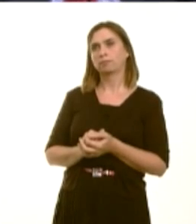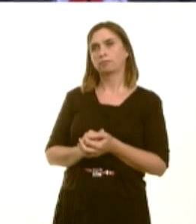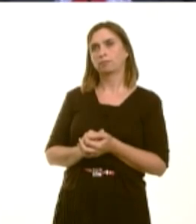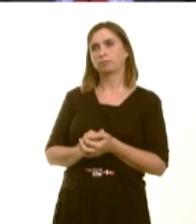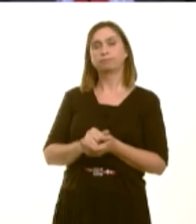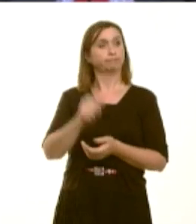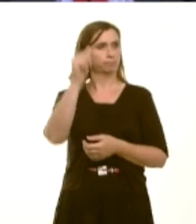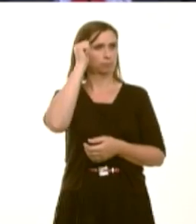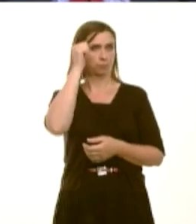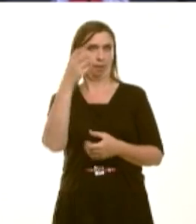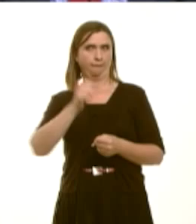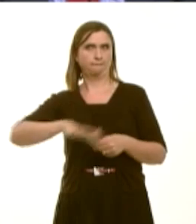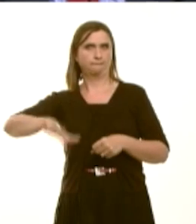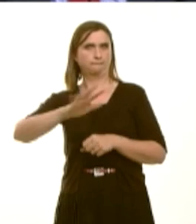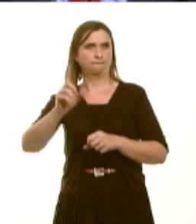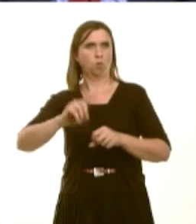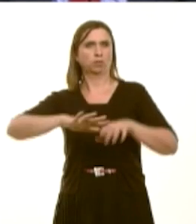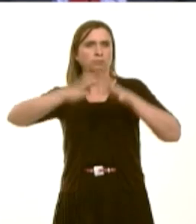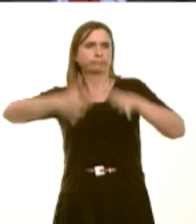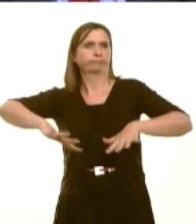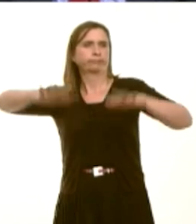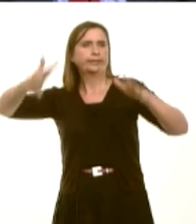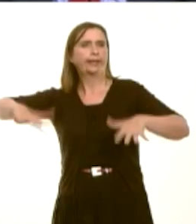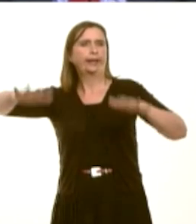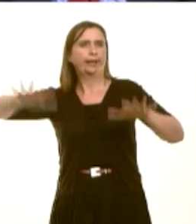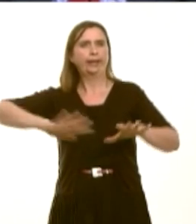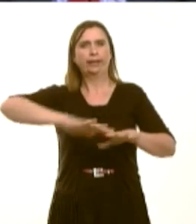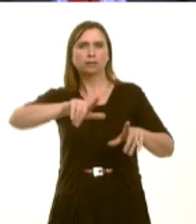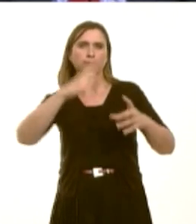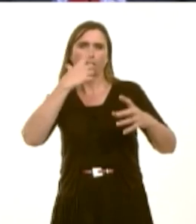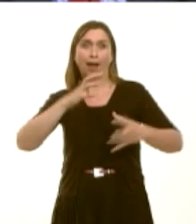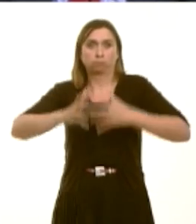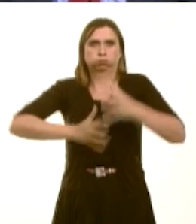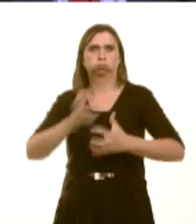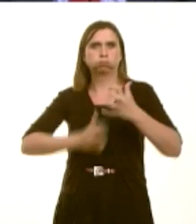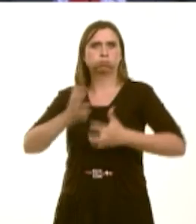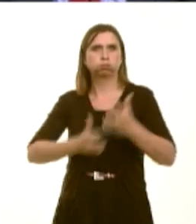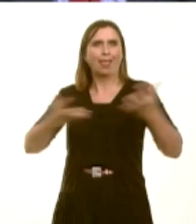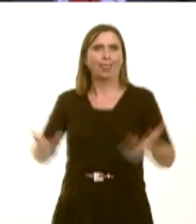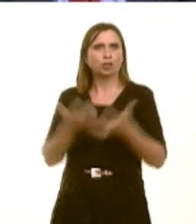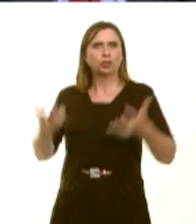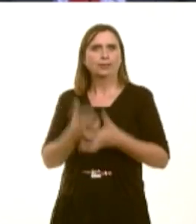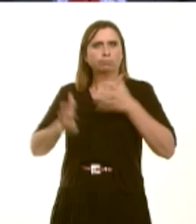energy, particularly off our coast, and I was very pleased to see the announcement last